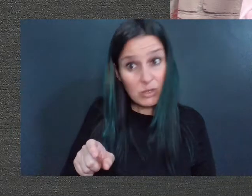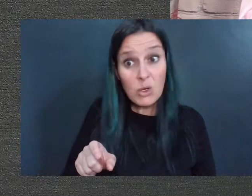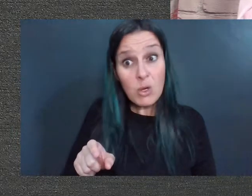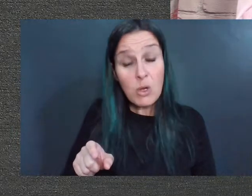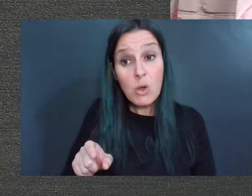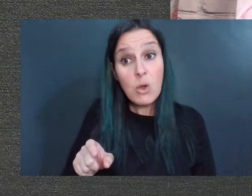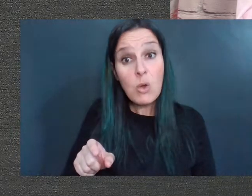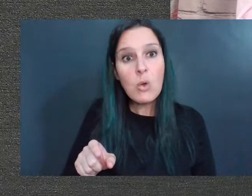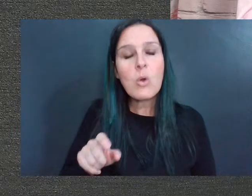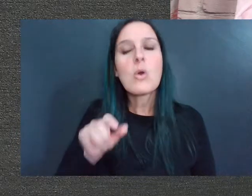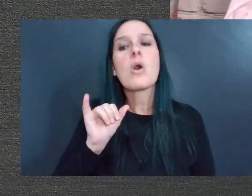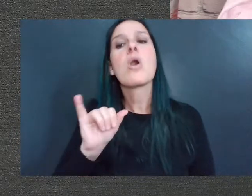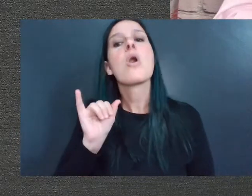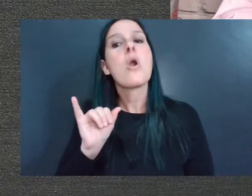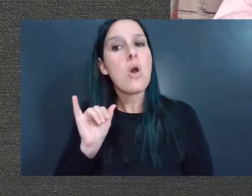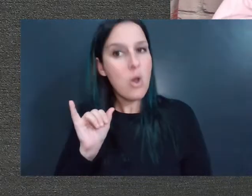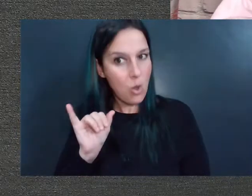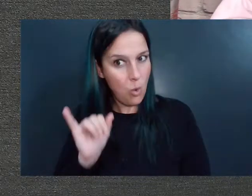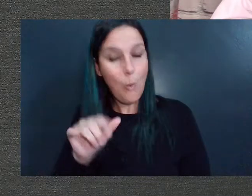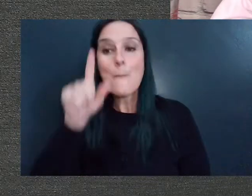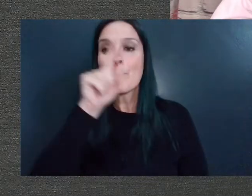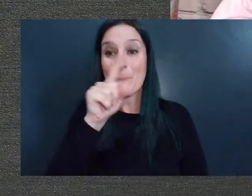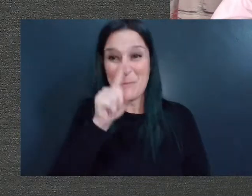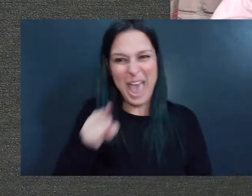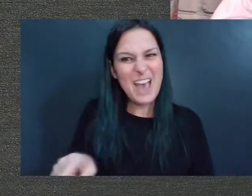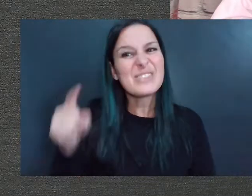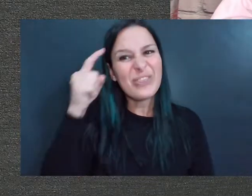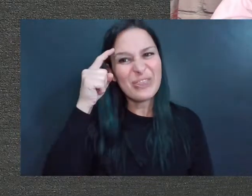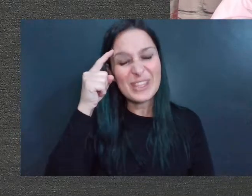Oh, mouse thinks that we should do